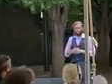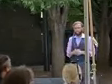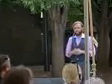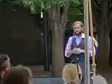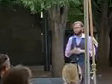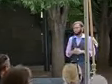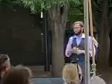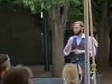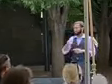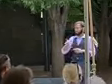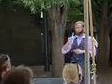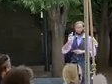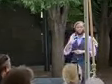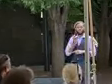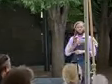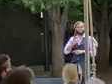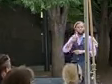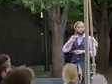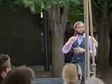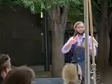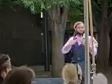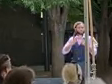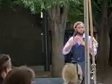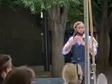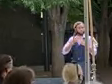This is where our disability community heroes,